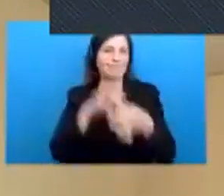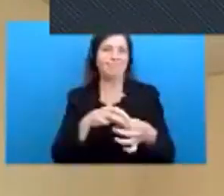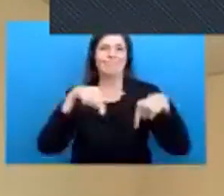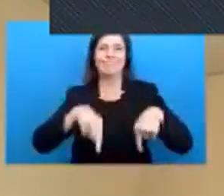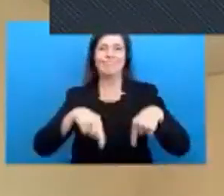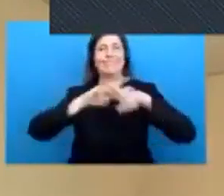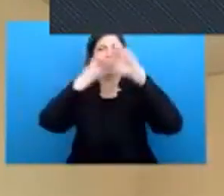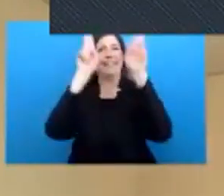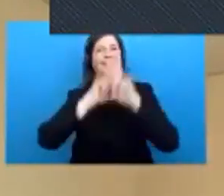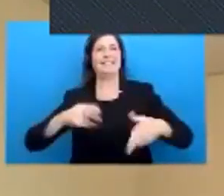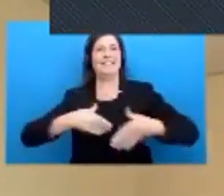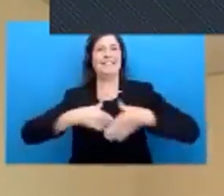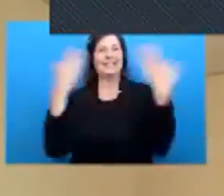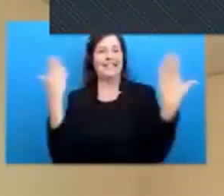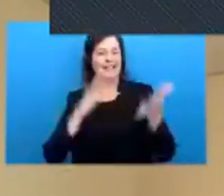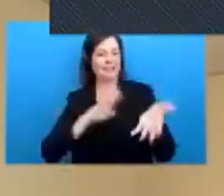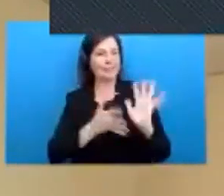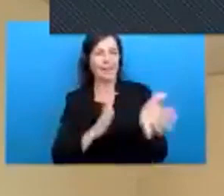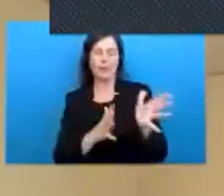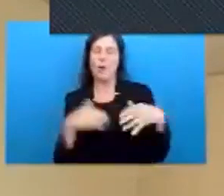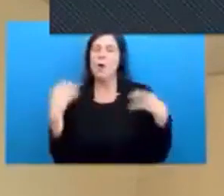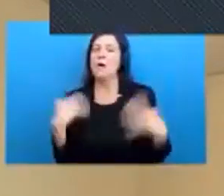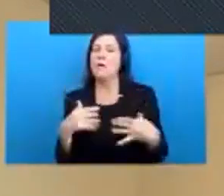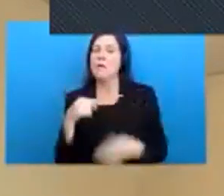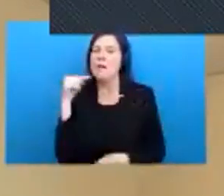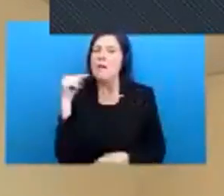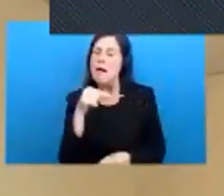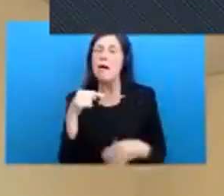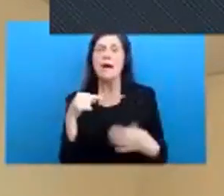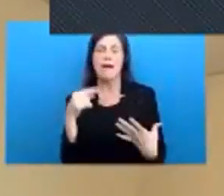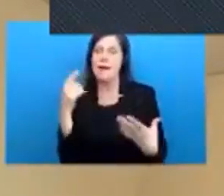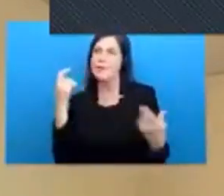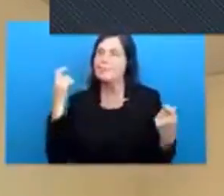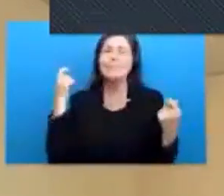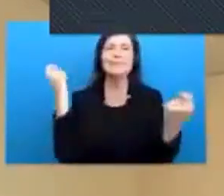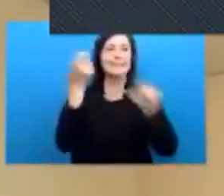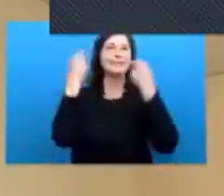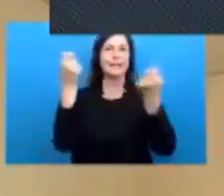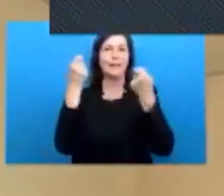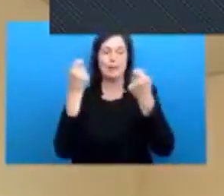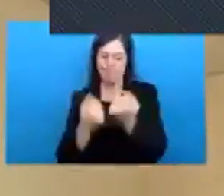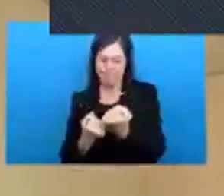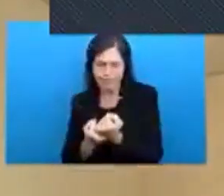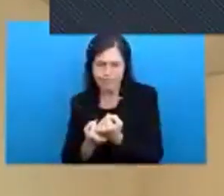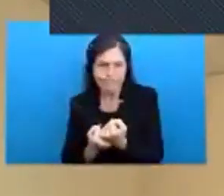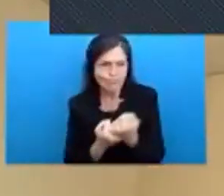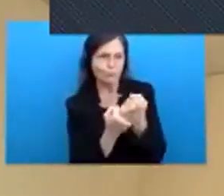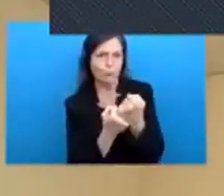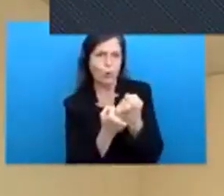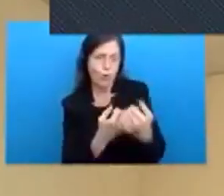reason why we are uh having a